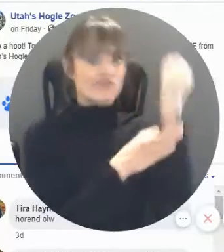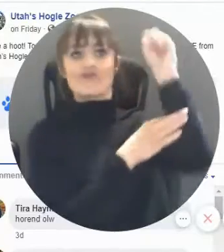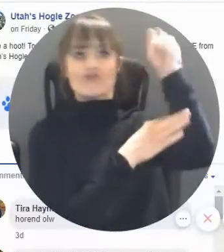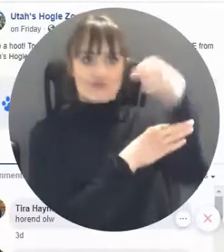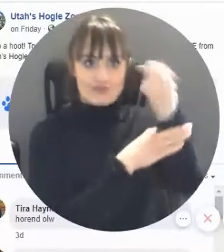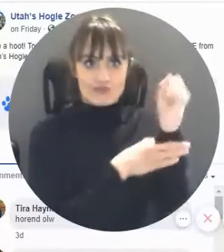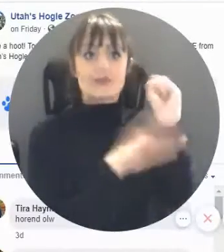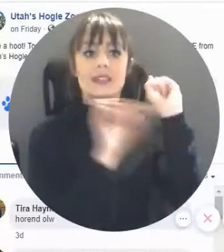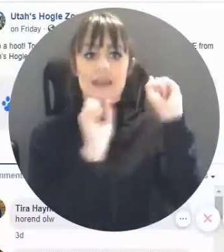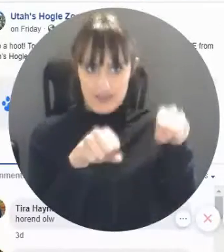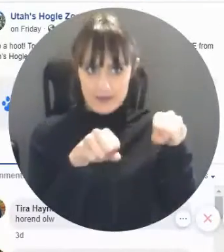Brad: This is Apollo.